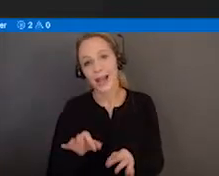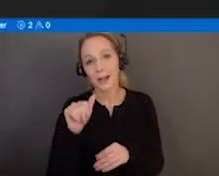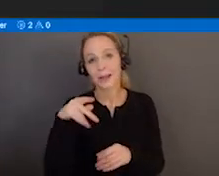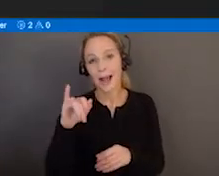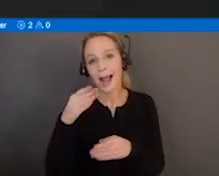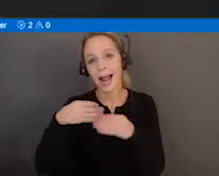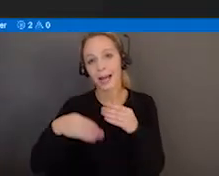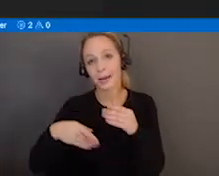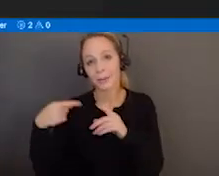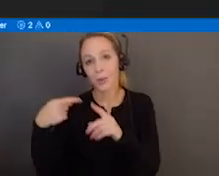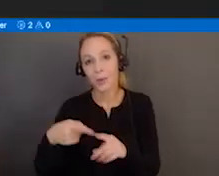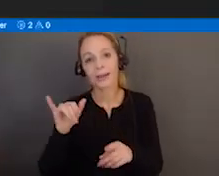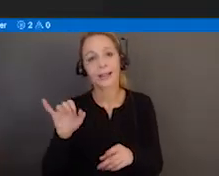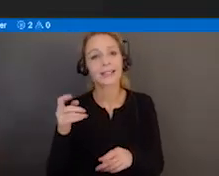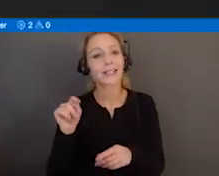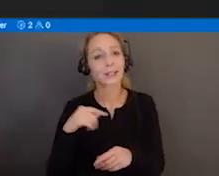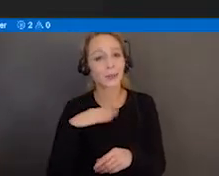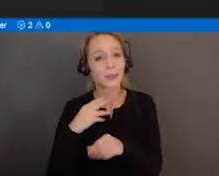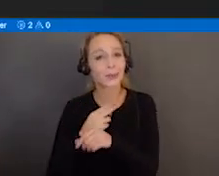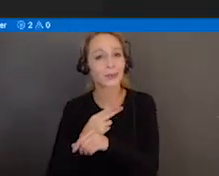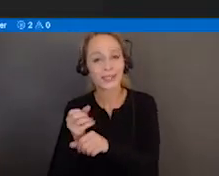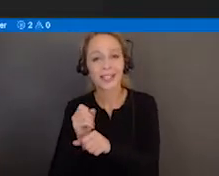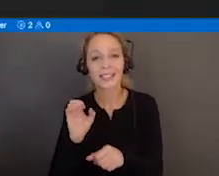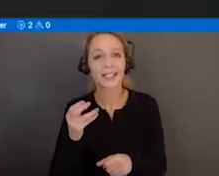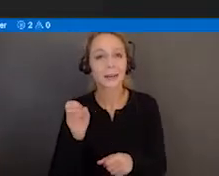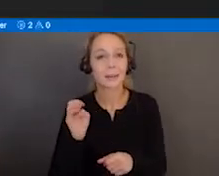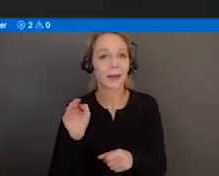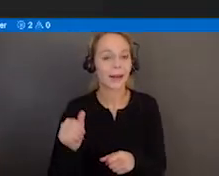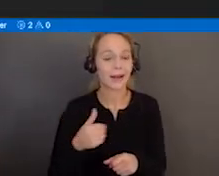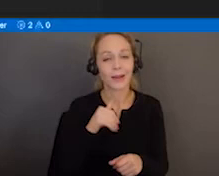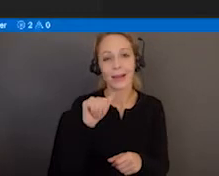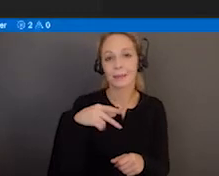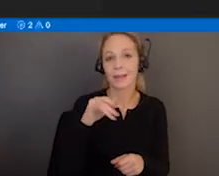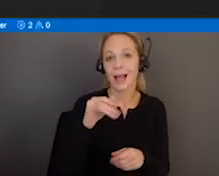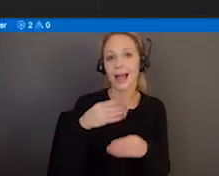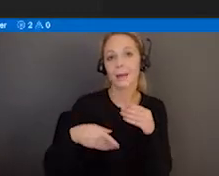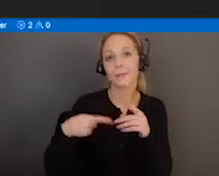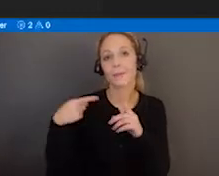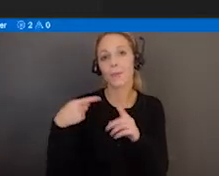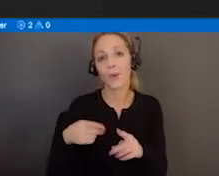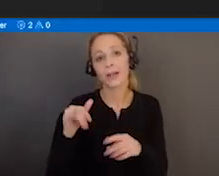USE TO GET THE SCHEMA. AND SO WE HAVE AN API END POINT AVAILABLE THAT TAKES